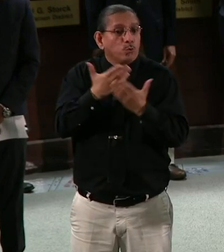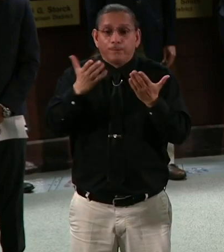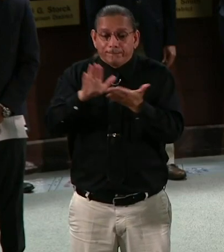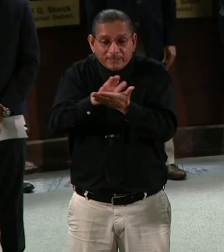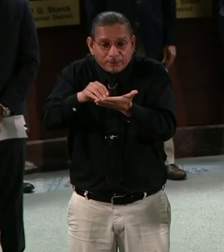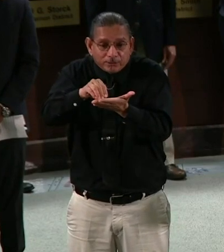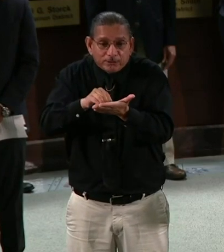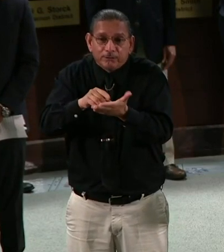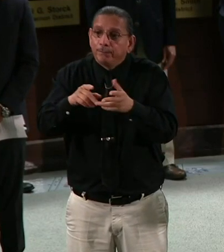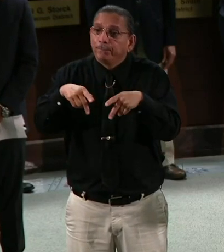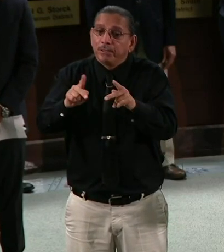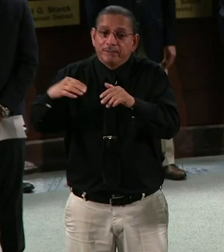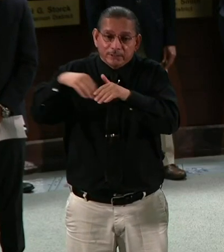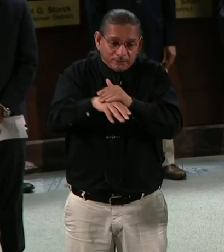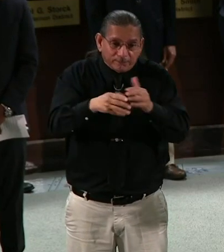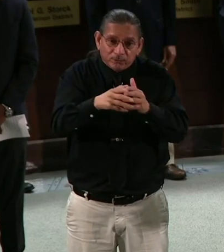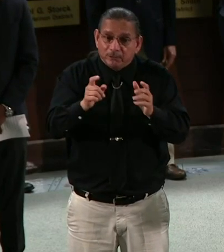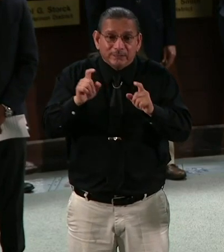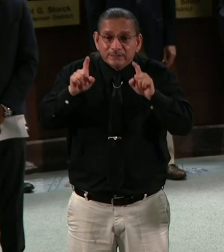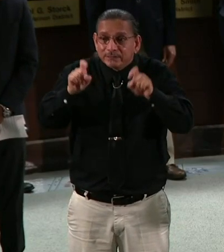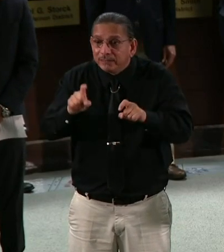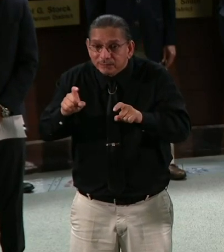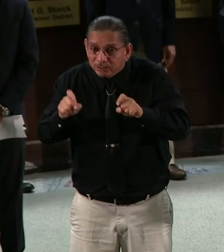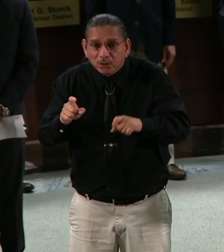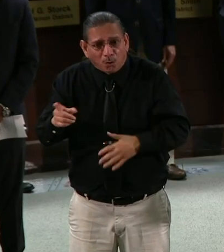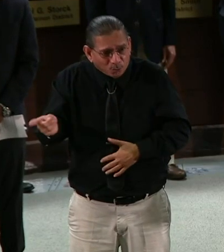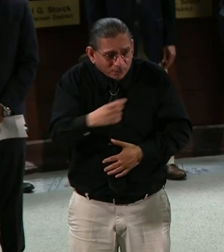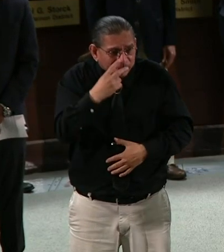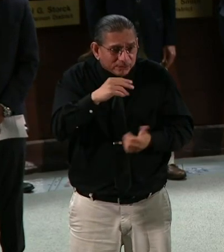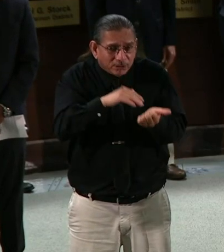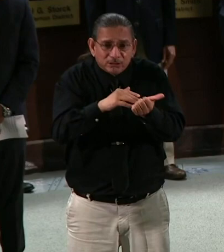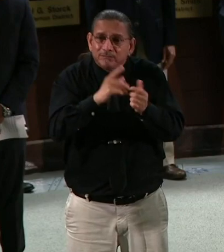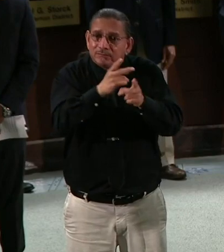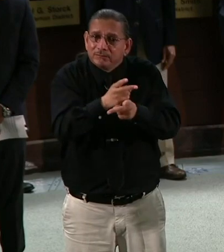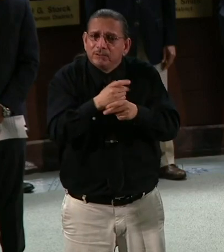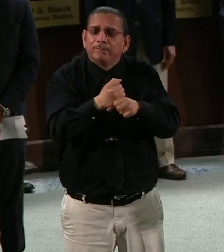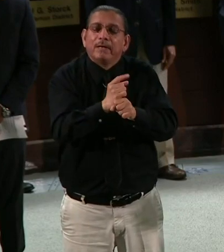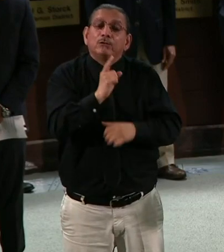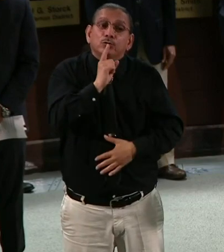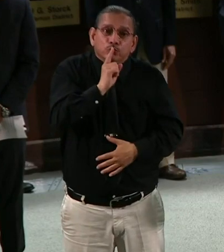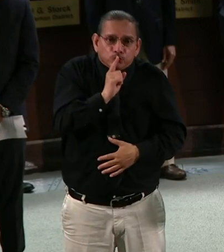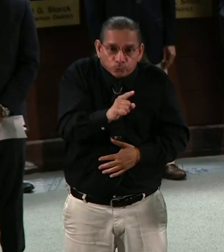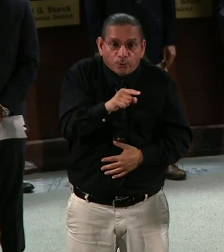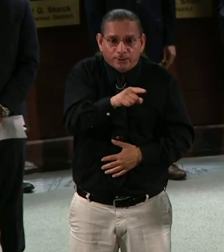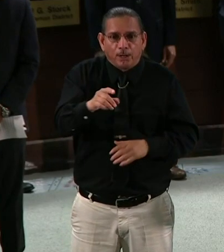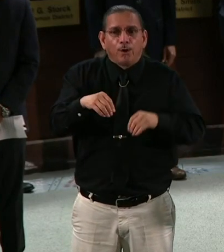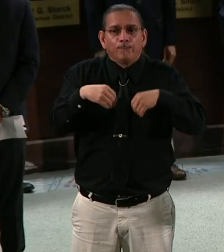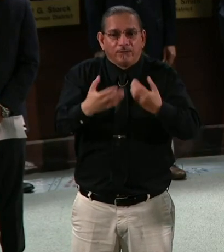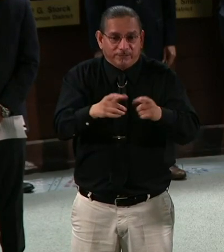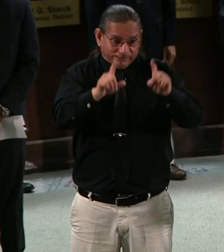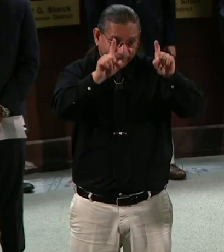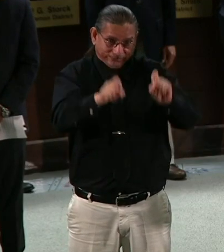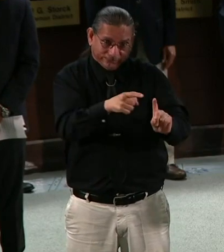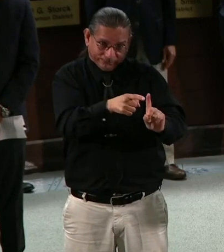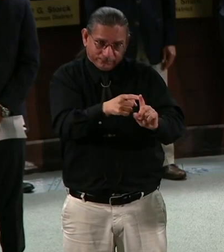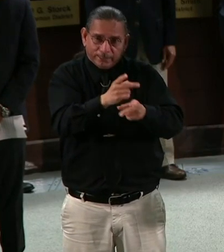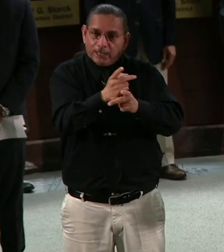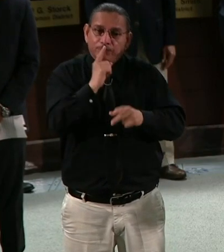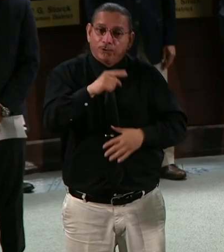THOSE WHO ARE NOT DOCUMENTED BUT NEED TO TESTING OUR HAIR.